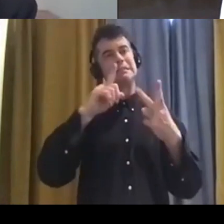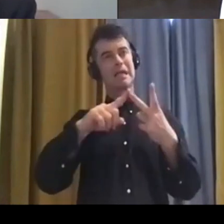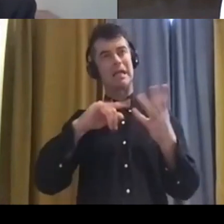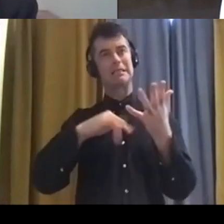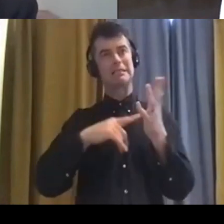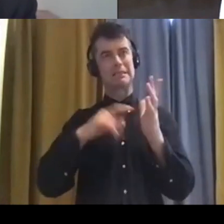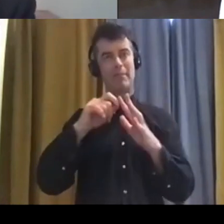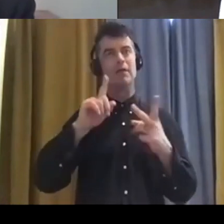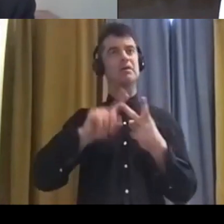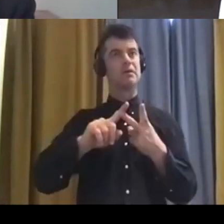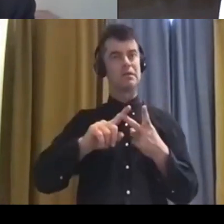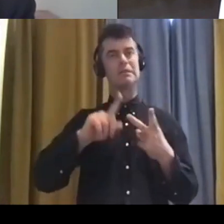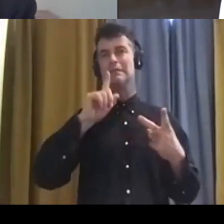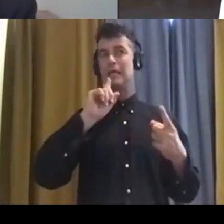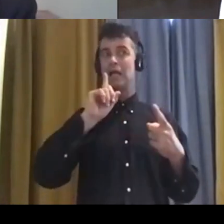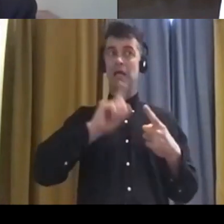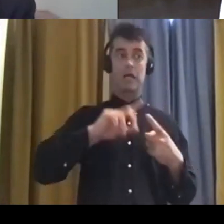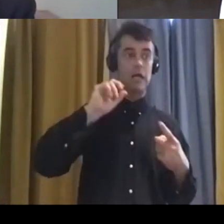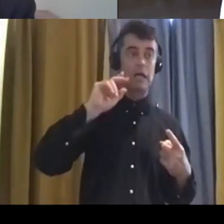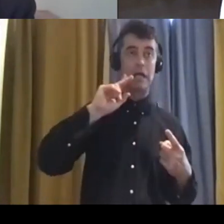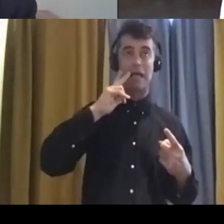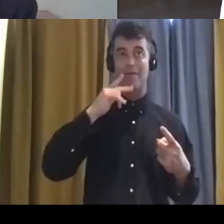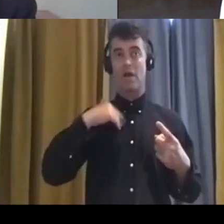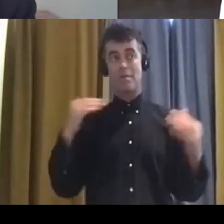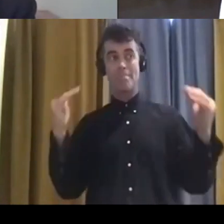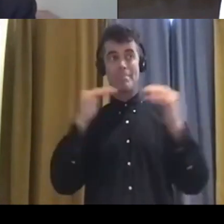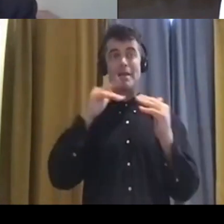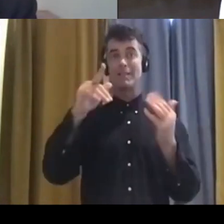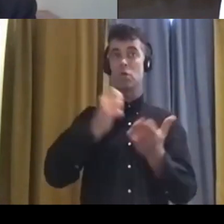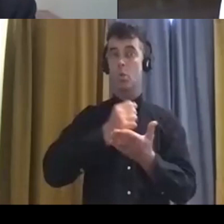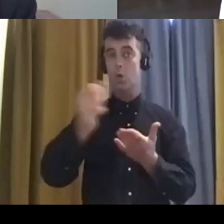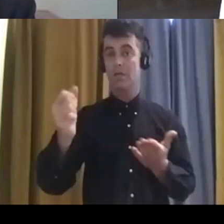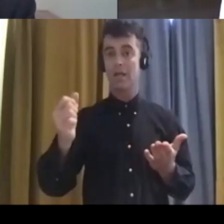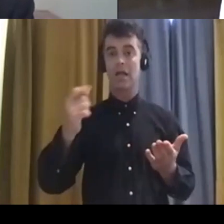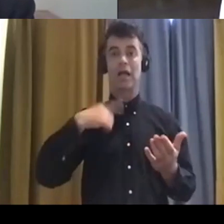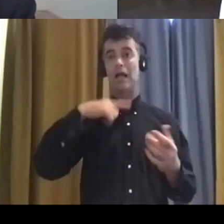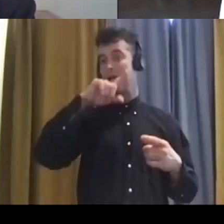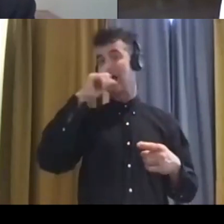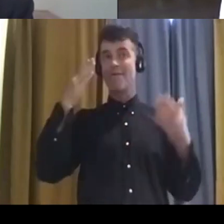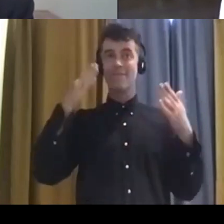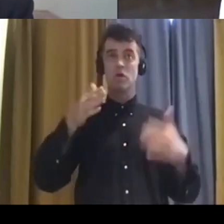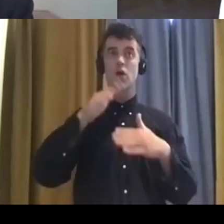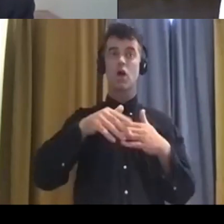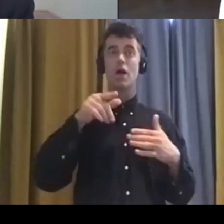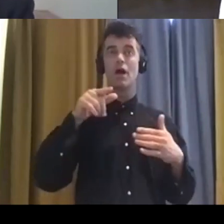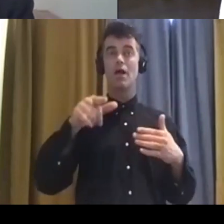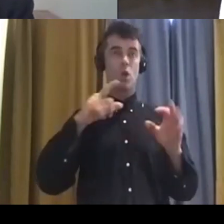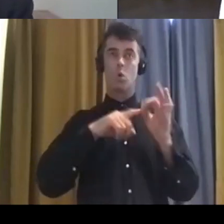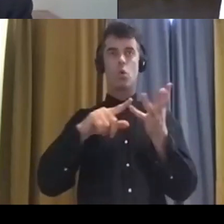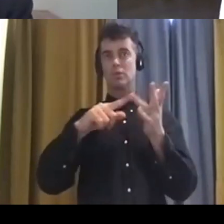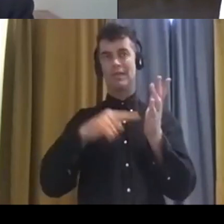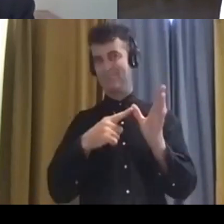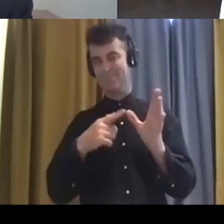going to meet the same quota, I can't focus on the damn quota, I got to focus on the supply,